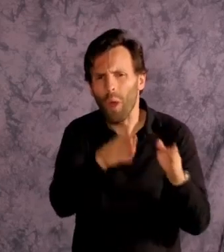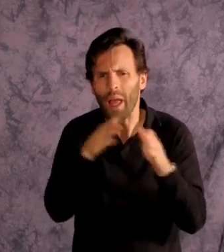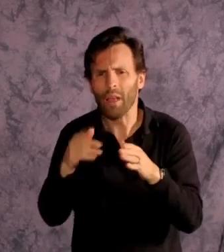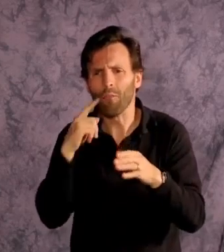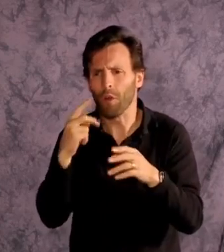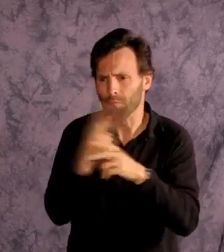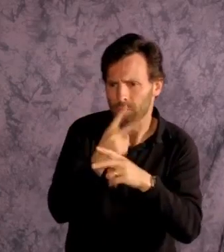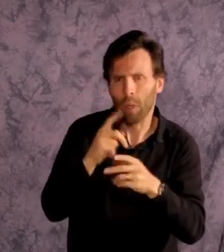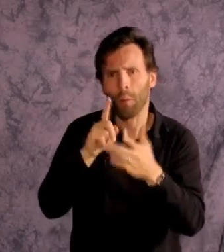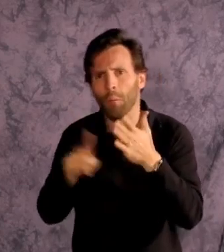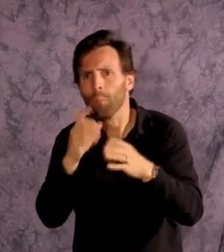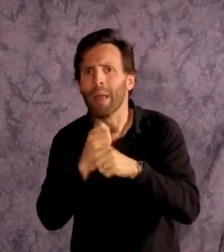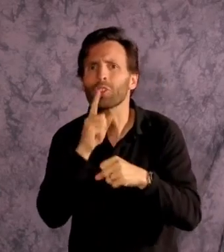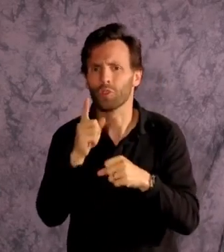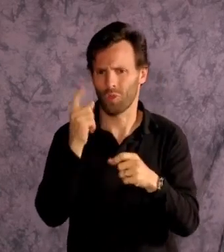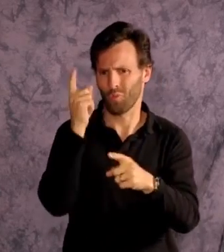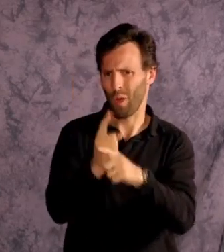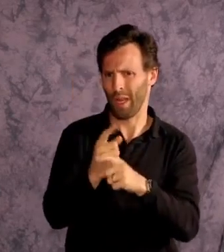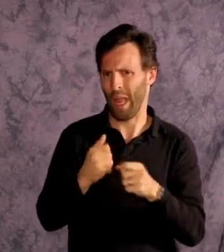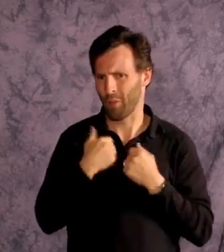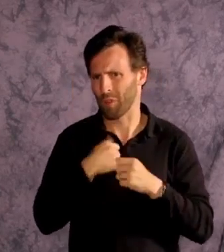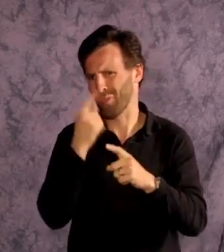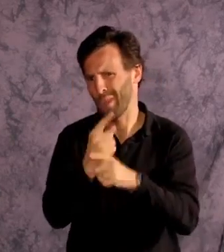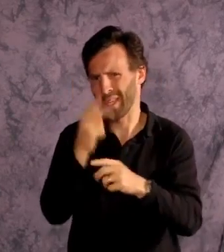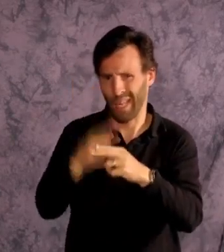Right now, Minnesota screens pre-election registrants